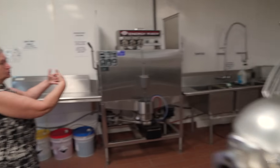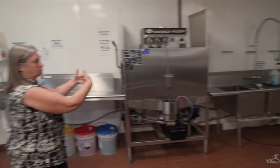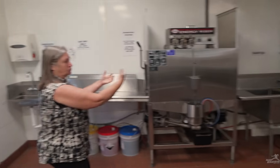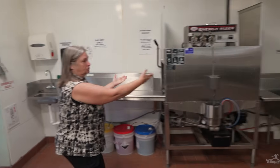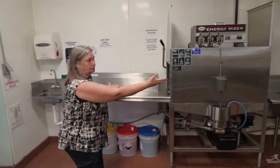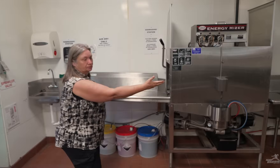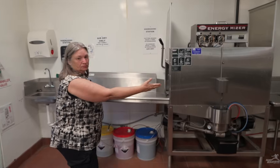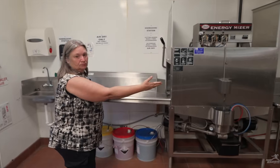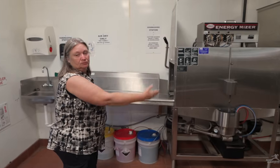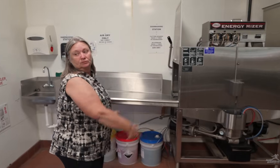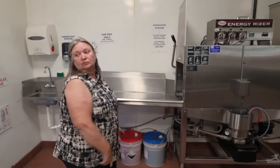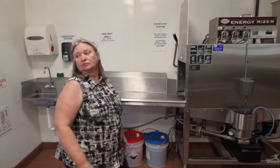We have food machines here.